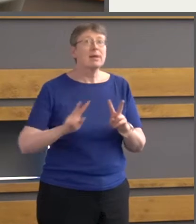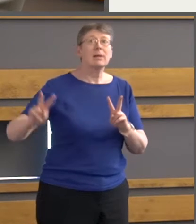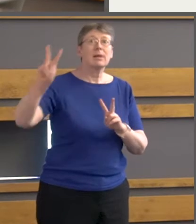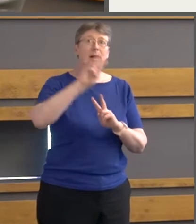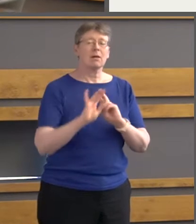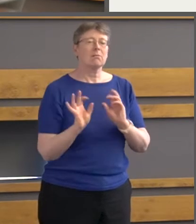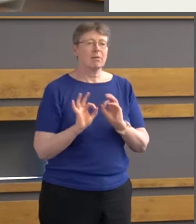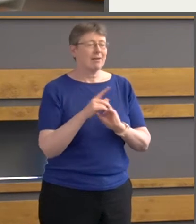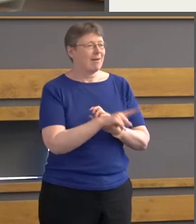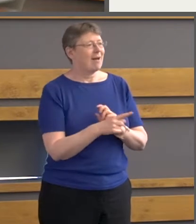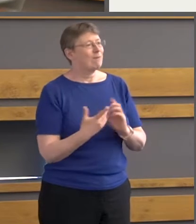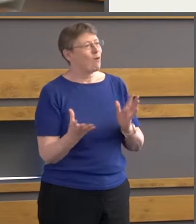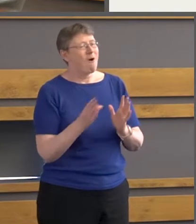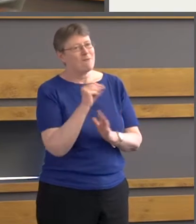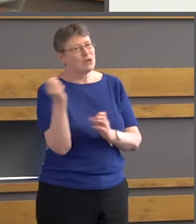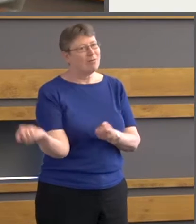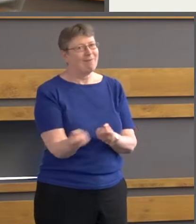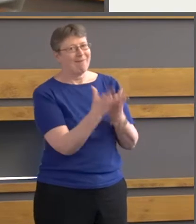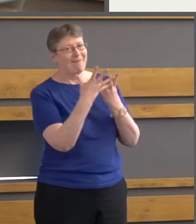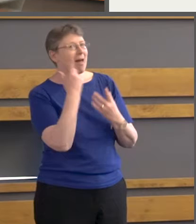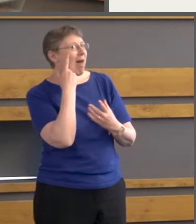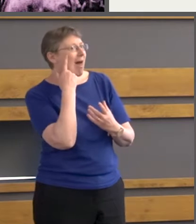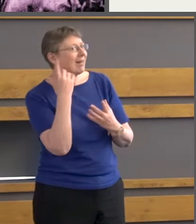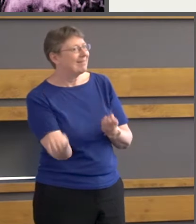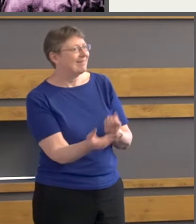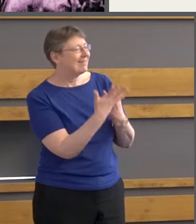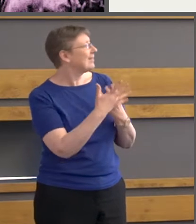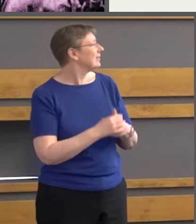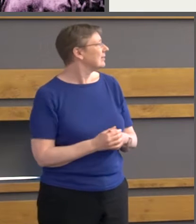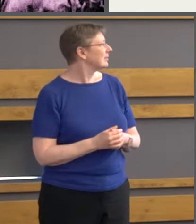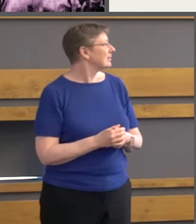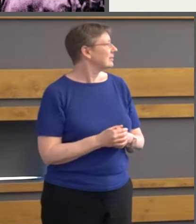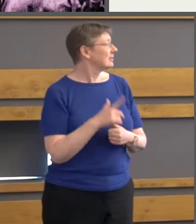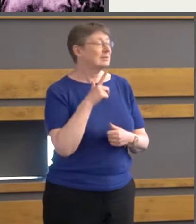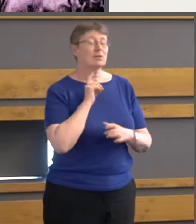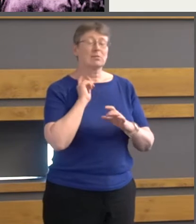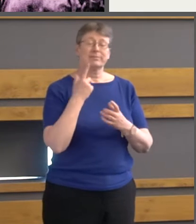I've just got some teaser images here for you. It comprises a huge collage of scanned images